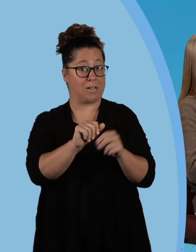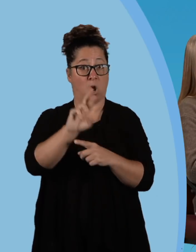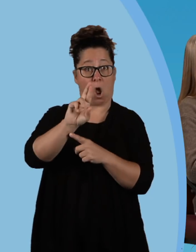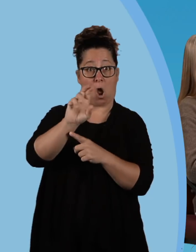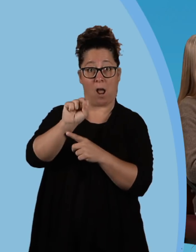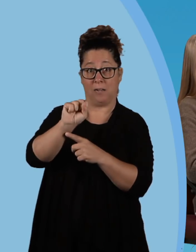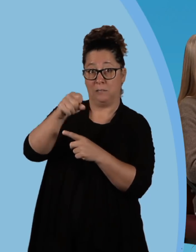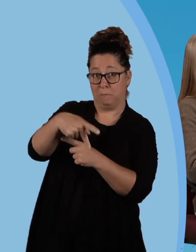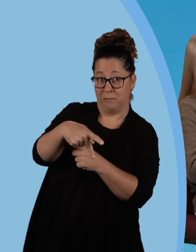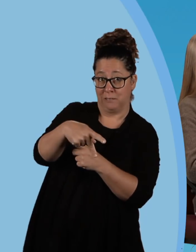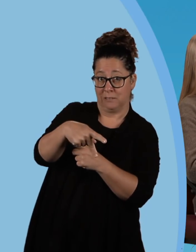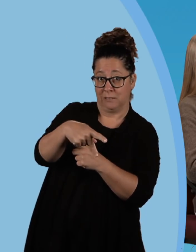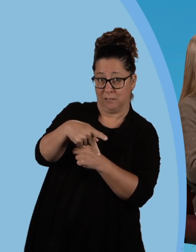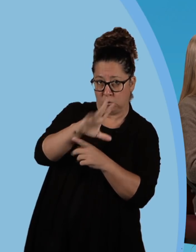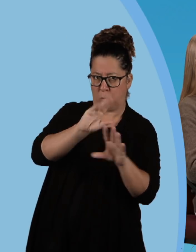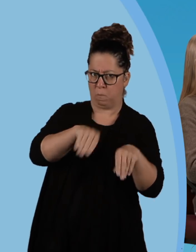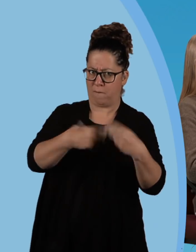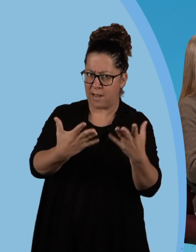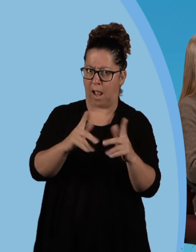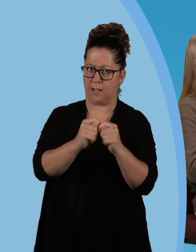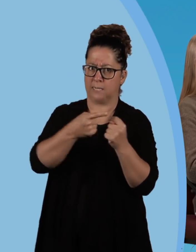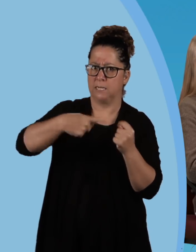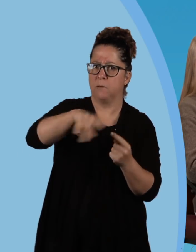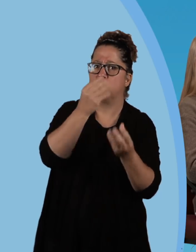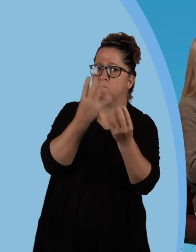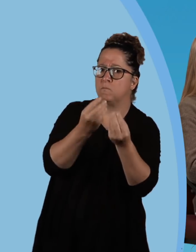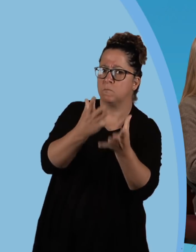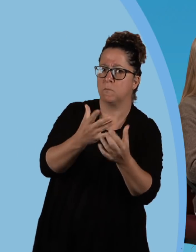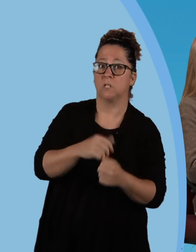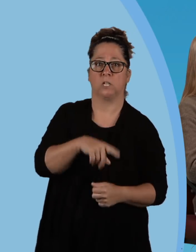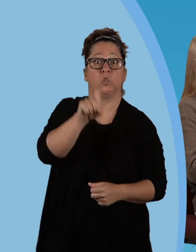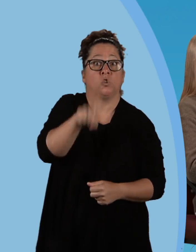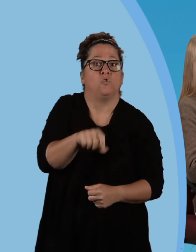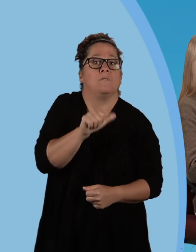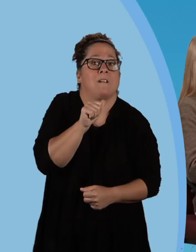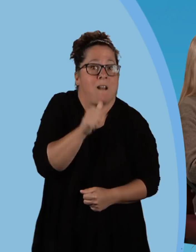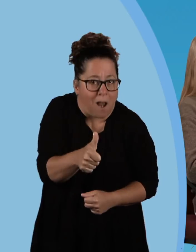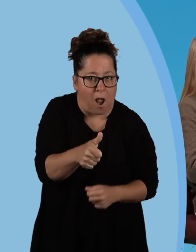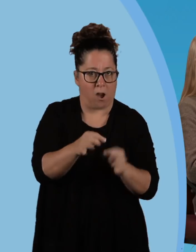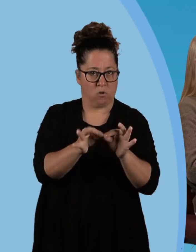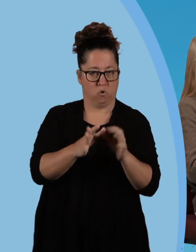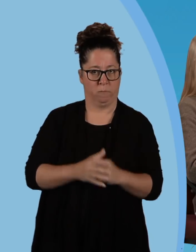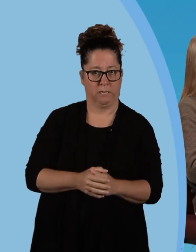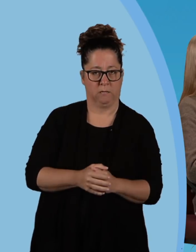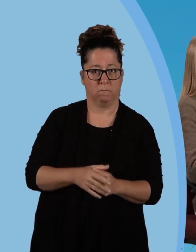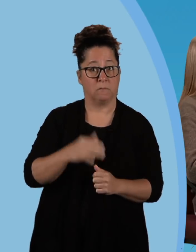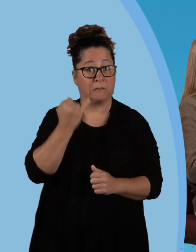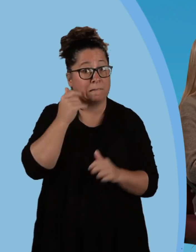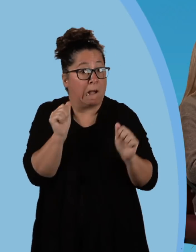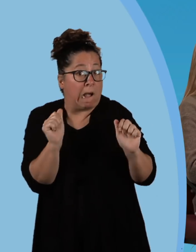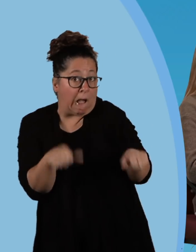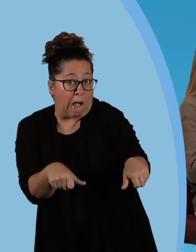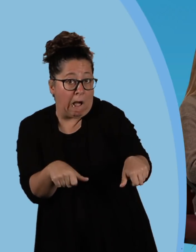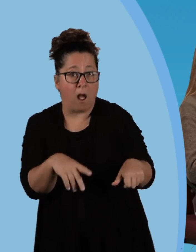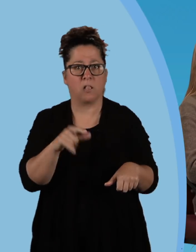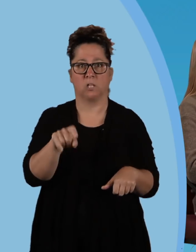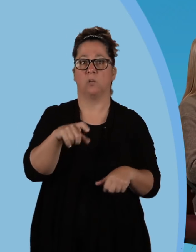If an interpreter is at an IEP meeting as a related service provider to provide the team with information, they should not be interpreting.